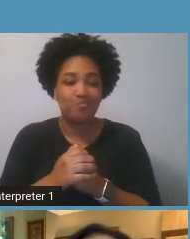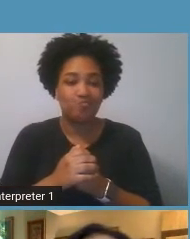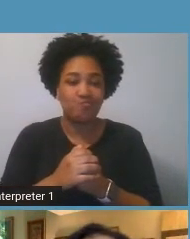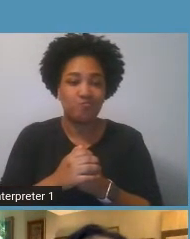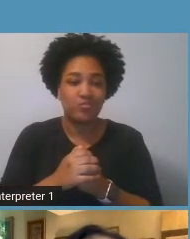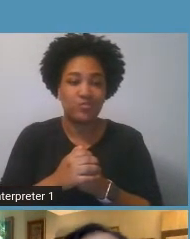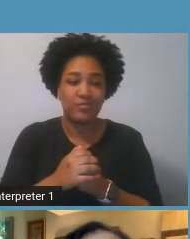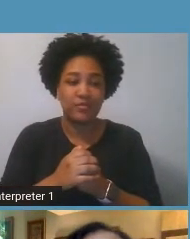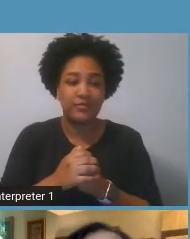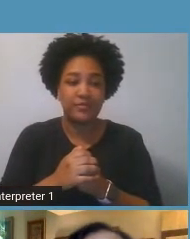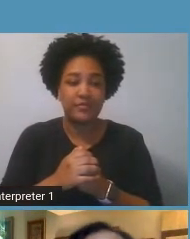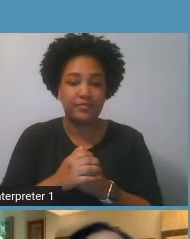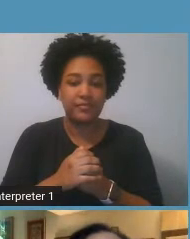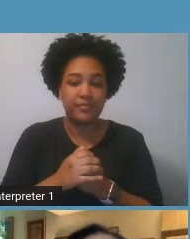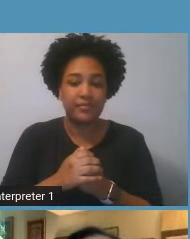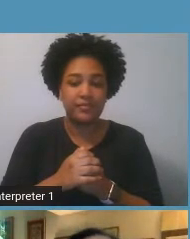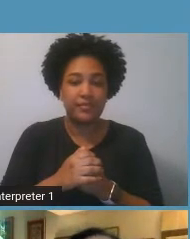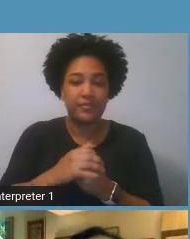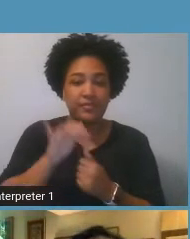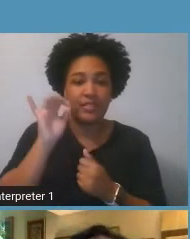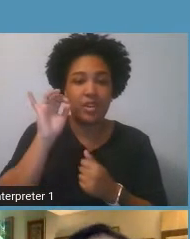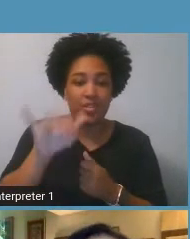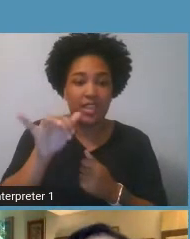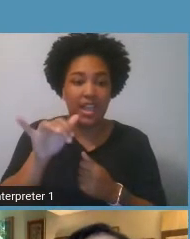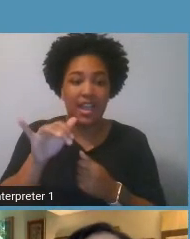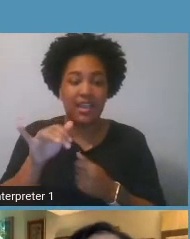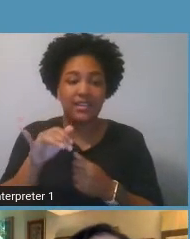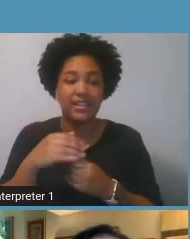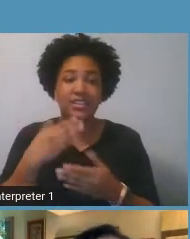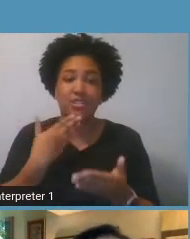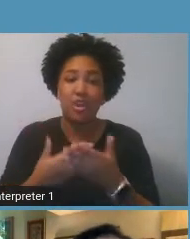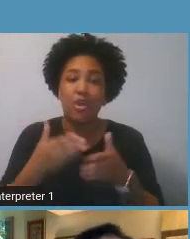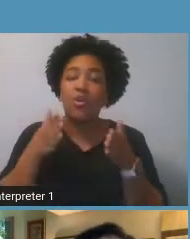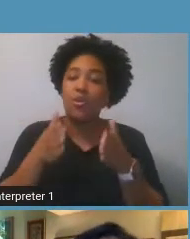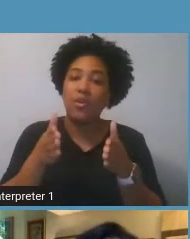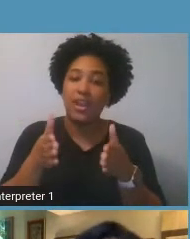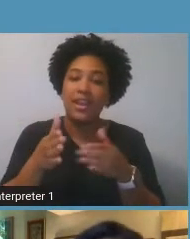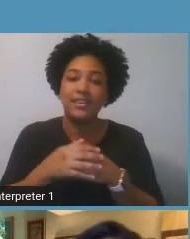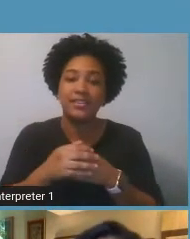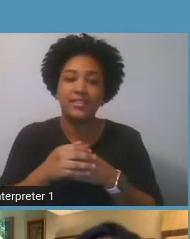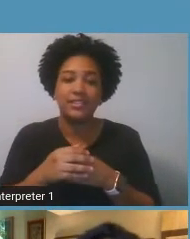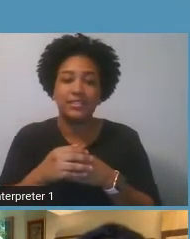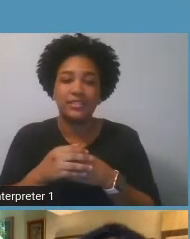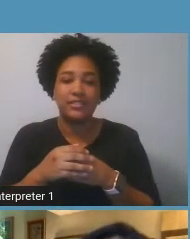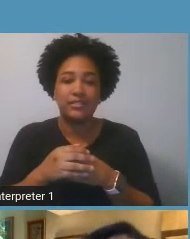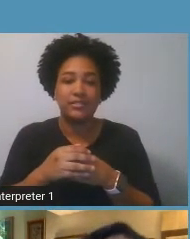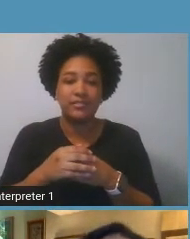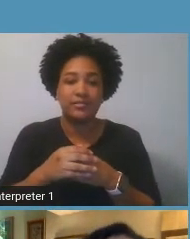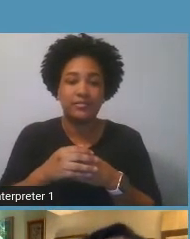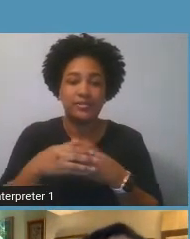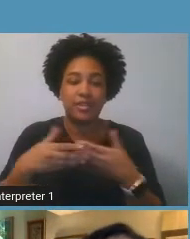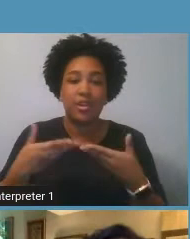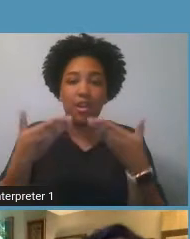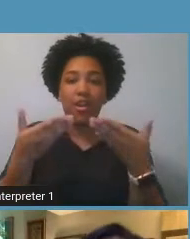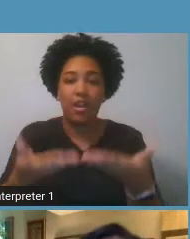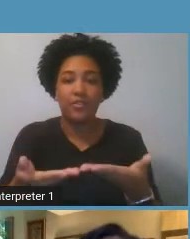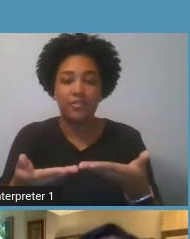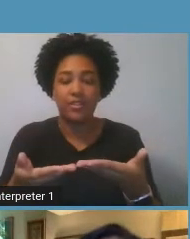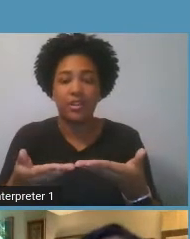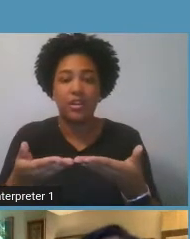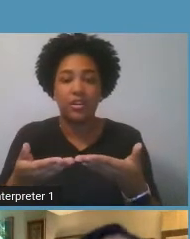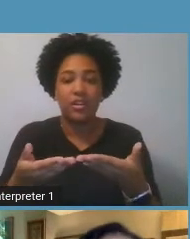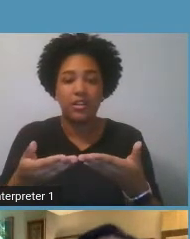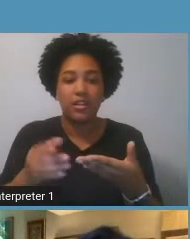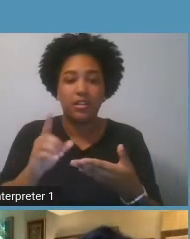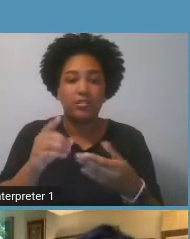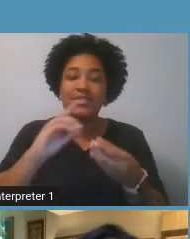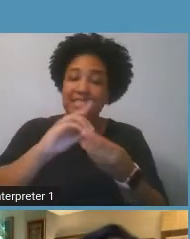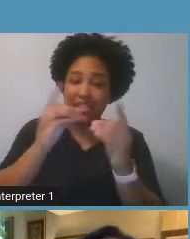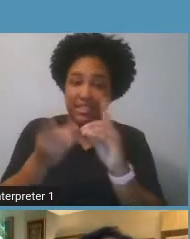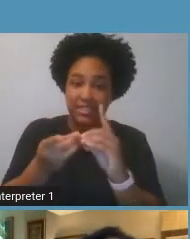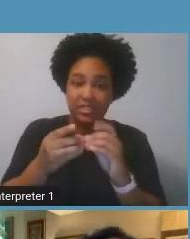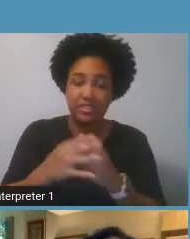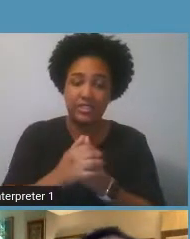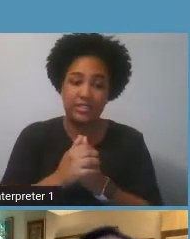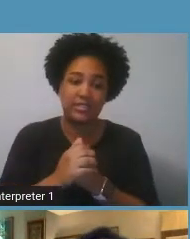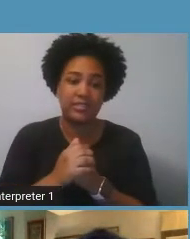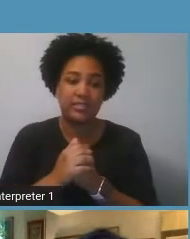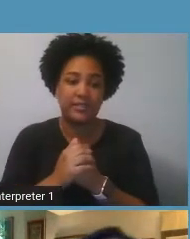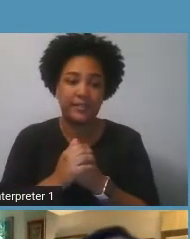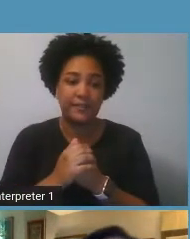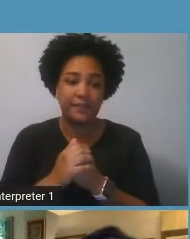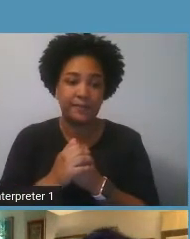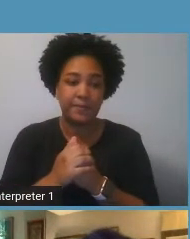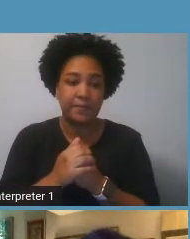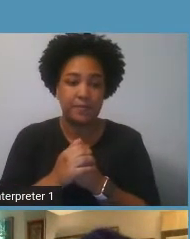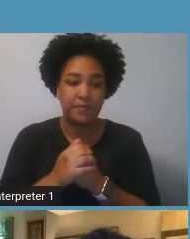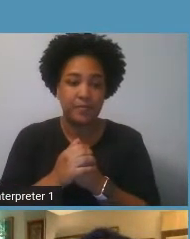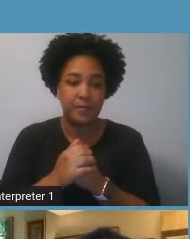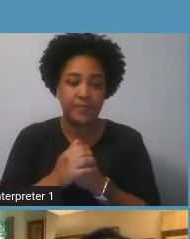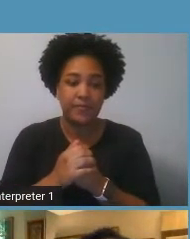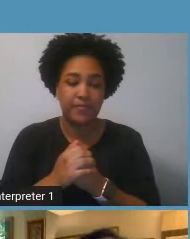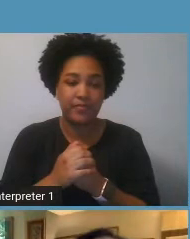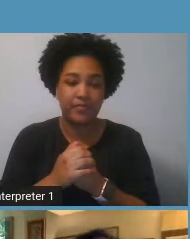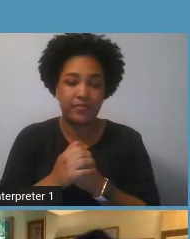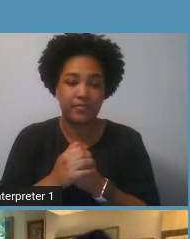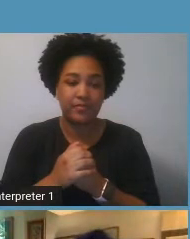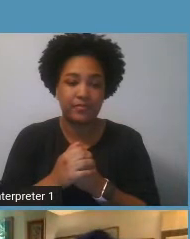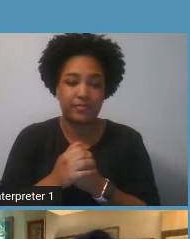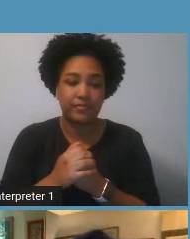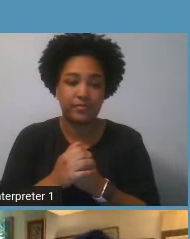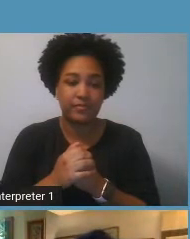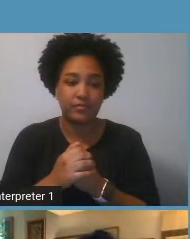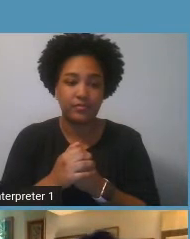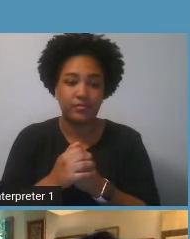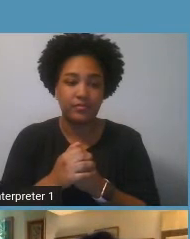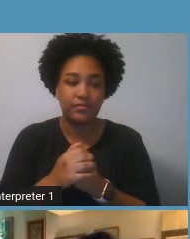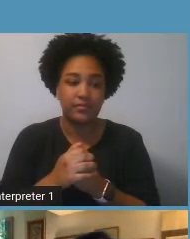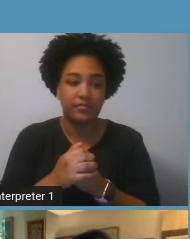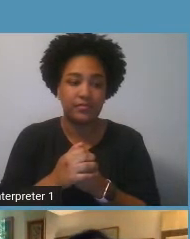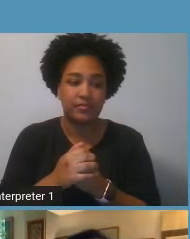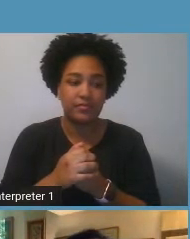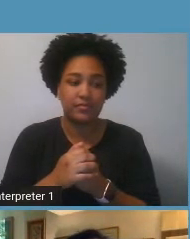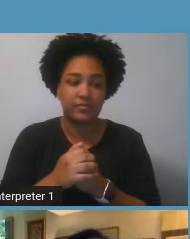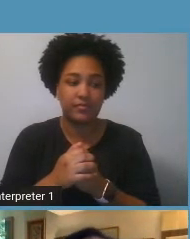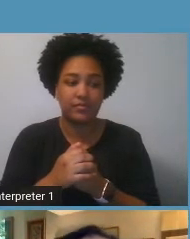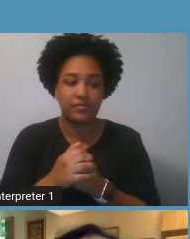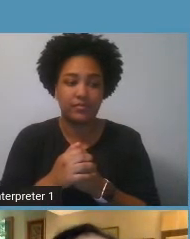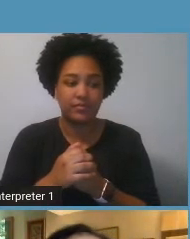it has created a way to offer 3D visualization. From economic standpoint I think that digitization